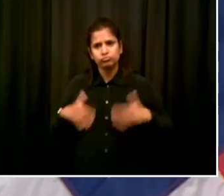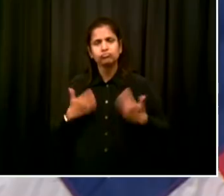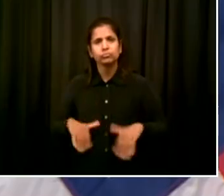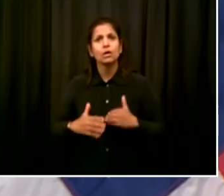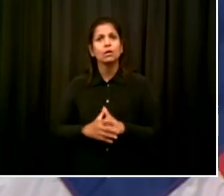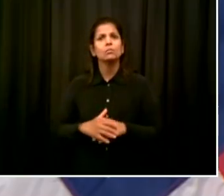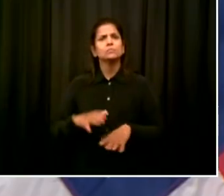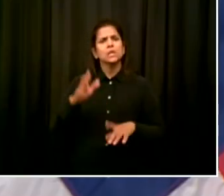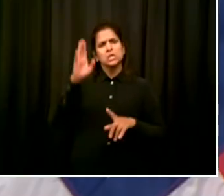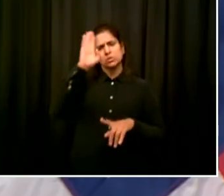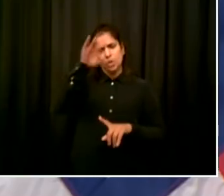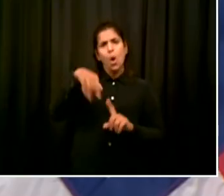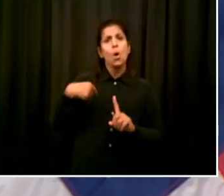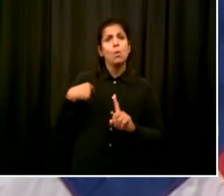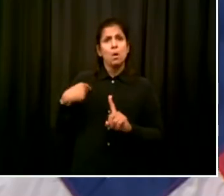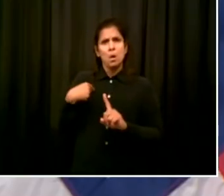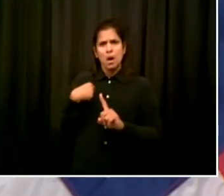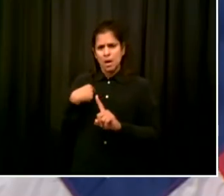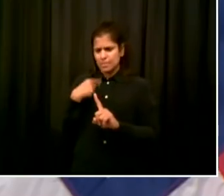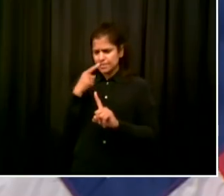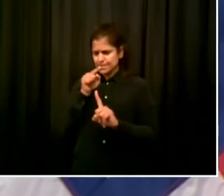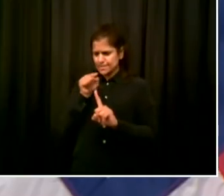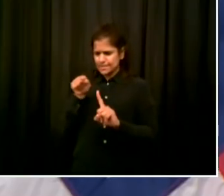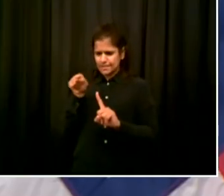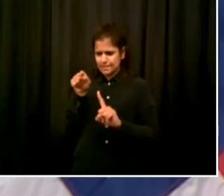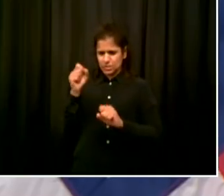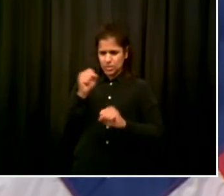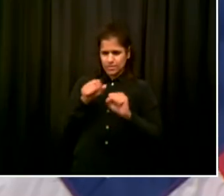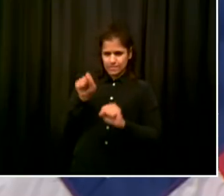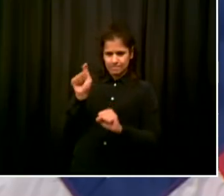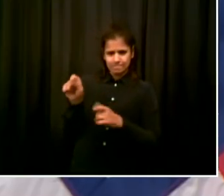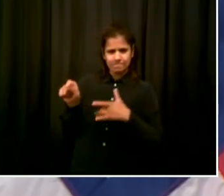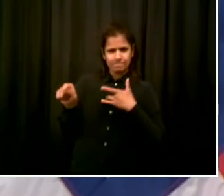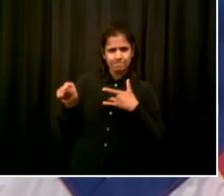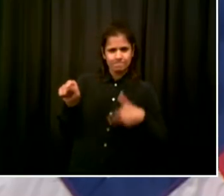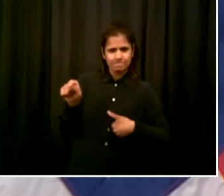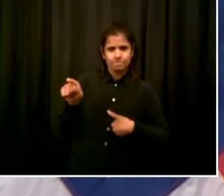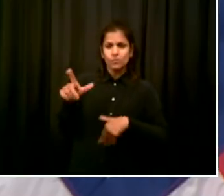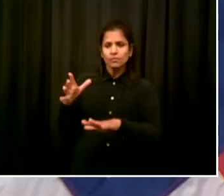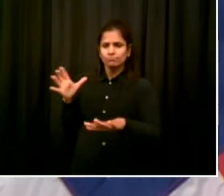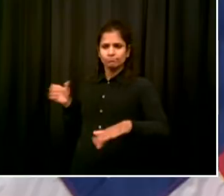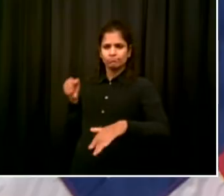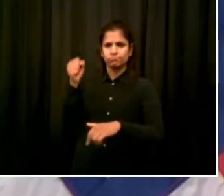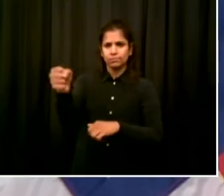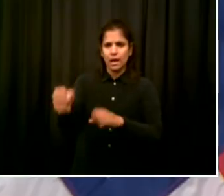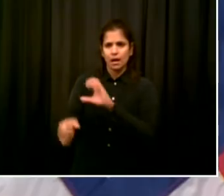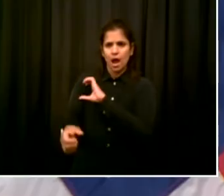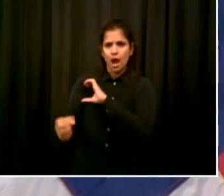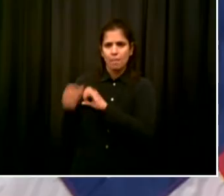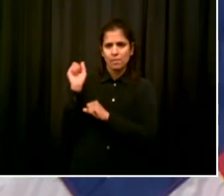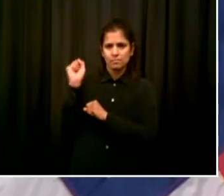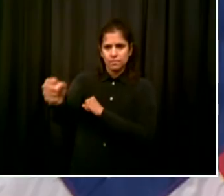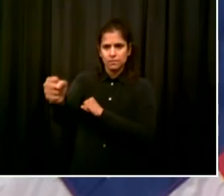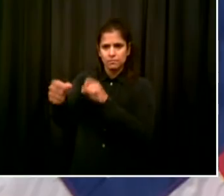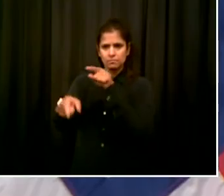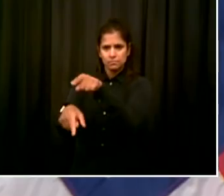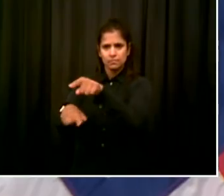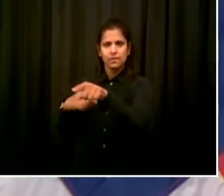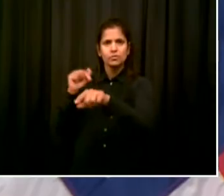GETTING PEOPLE TO COOPERATE IN THE INVSETIATGIO. N WE KNOW EXACTLY, IT IS NOT A NEIGHBORHOOD IT